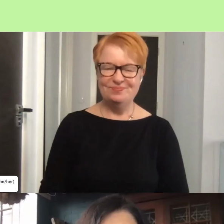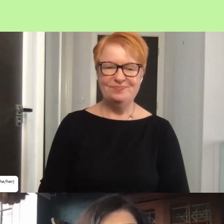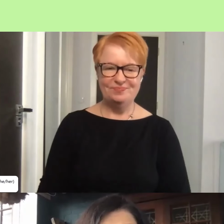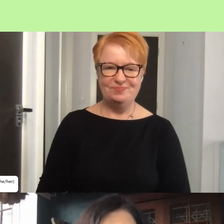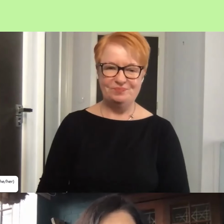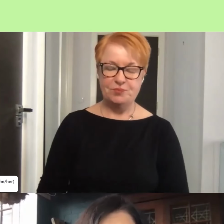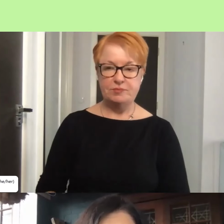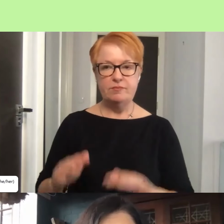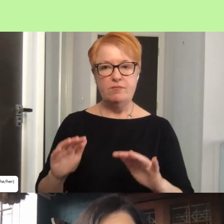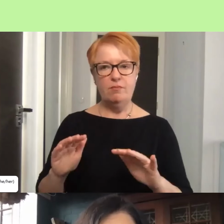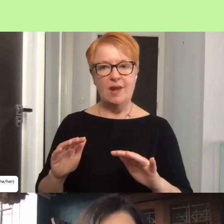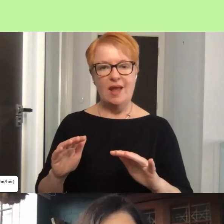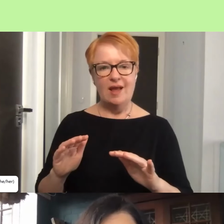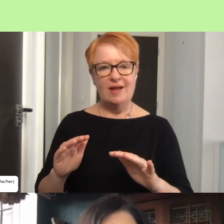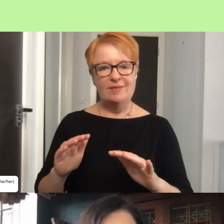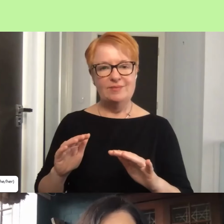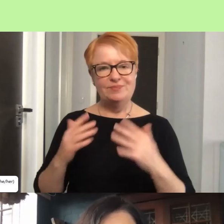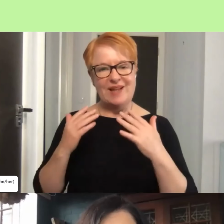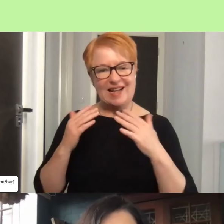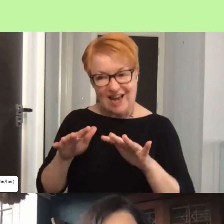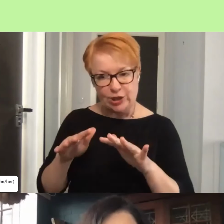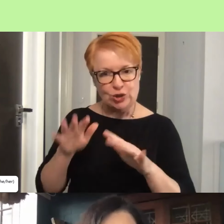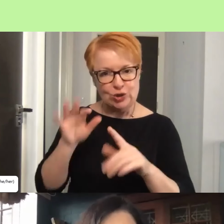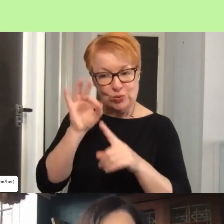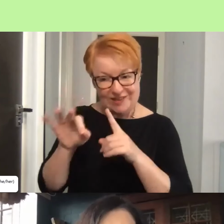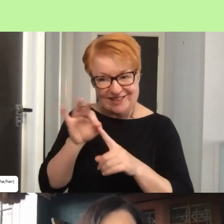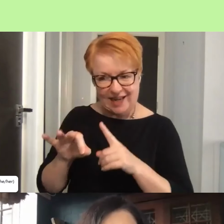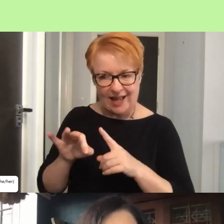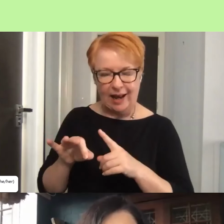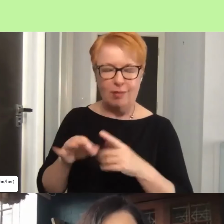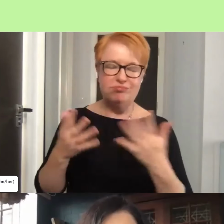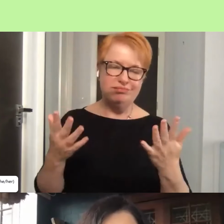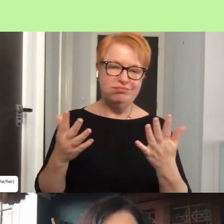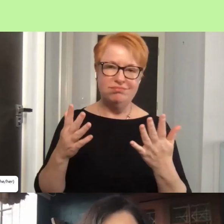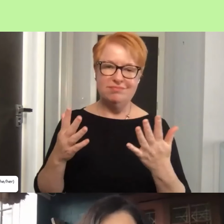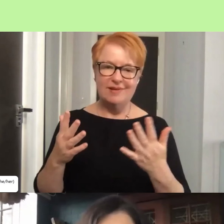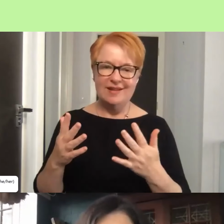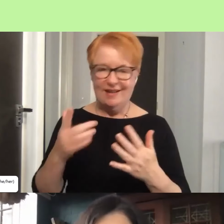attention to details and bureaucratic possibilities, I think that the person who